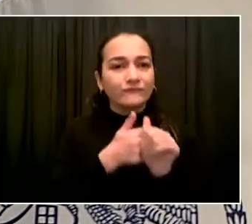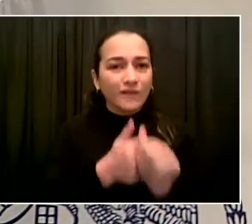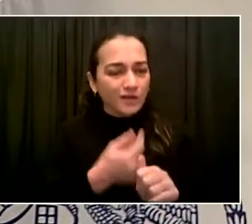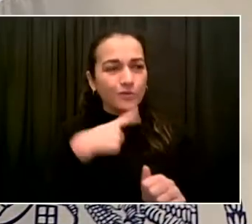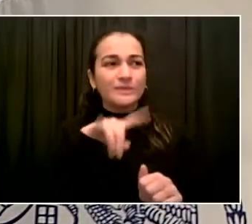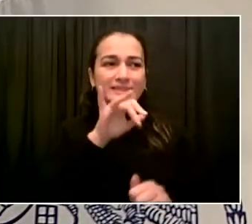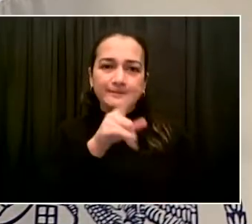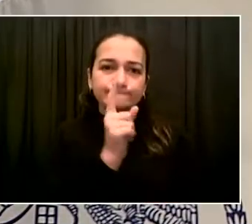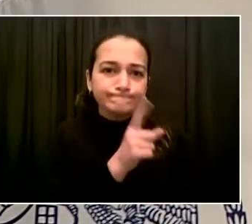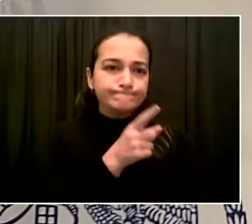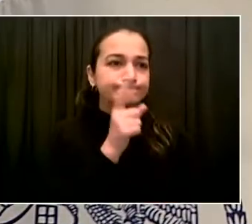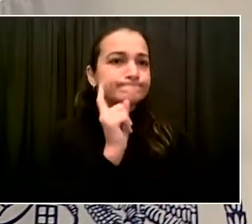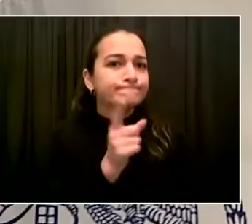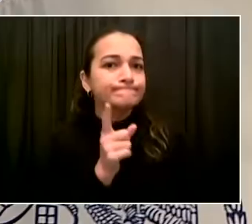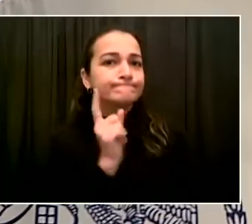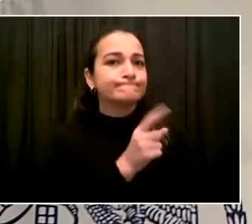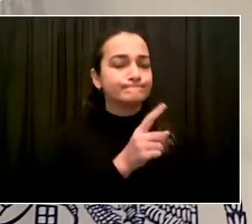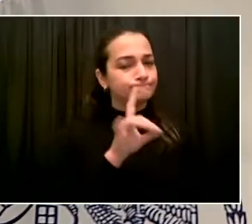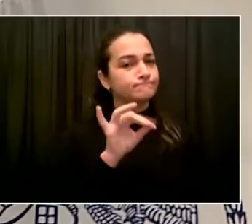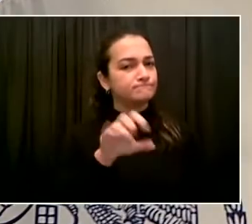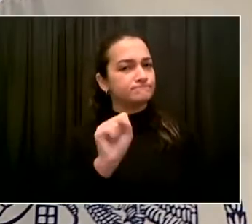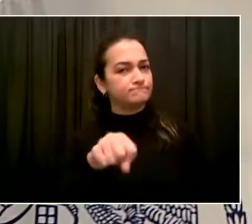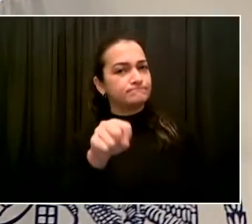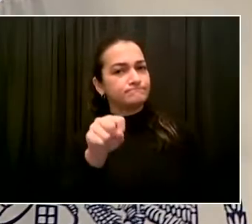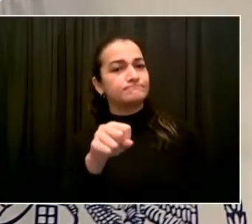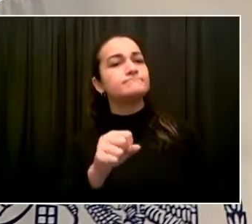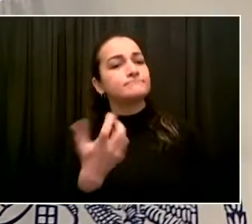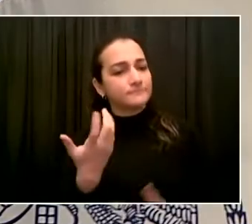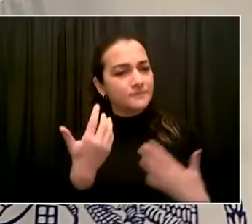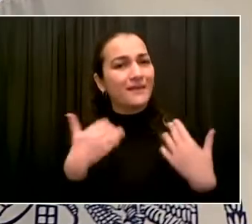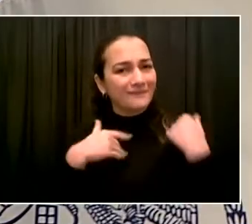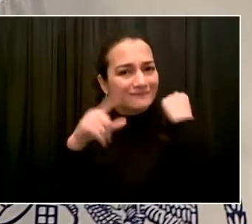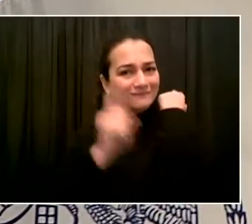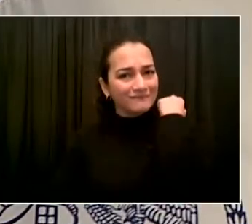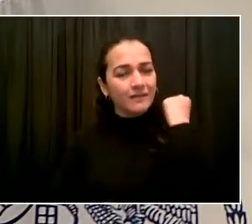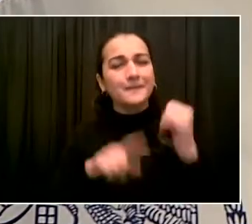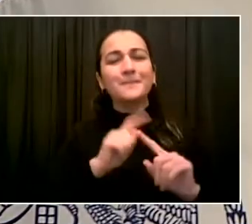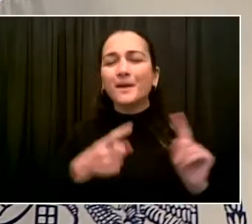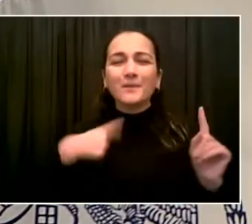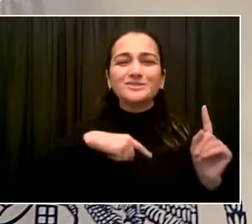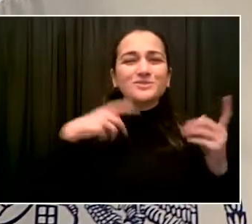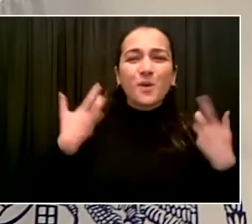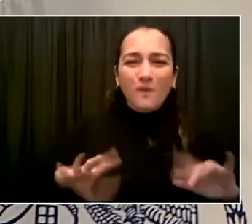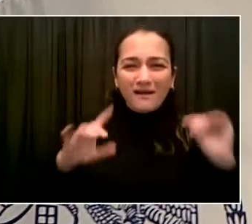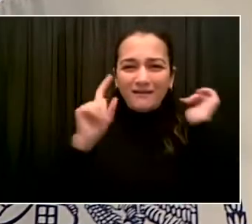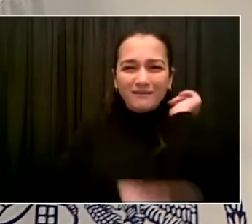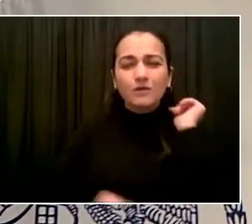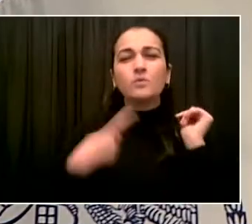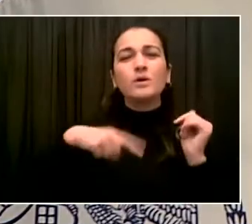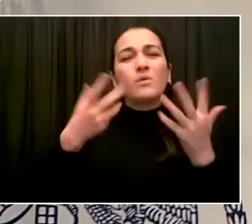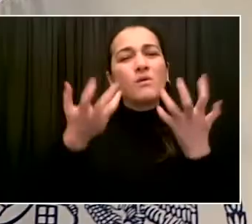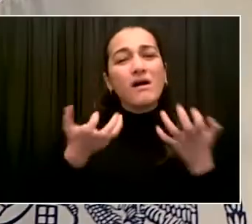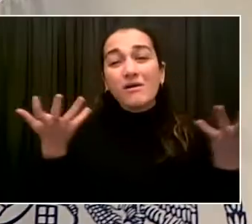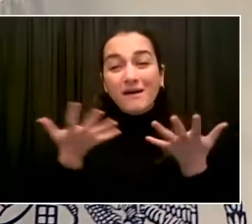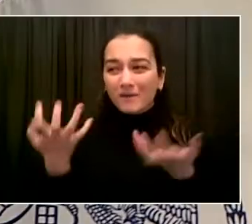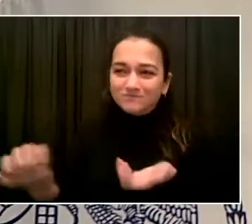TO BE IN A PENALTY. IT IS ALWAYS A